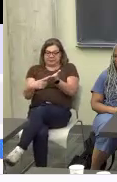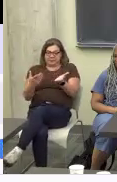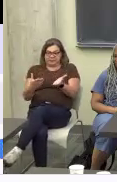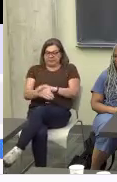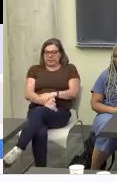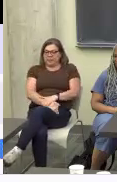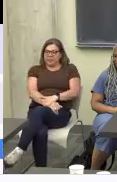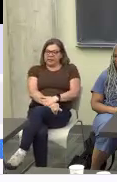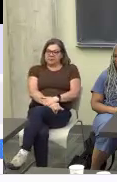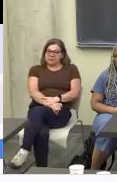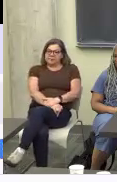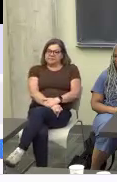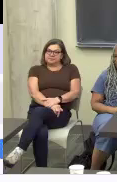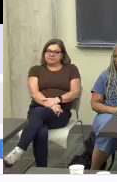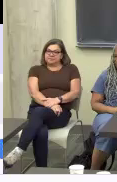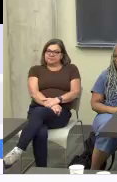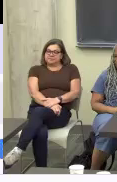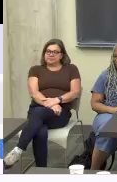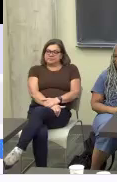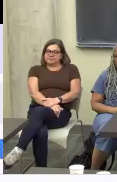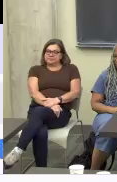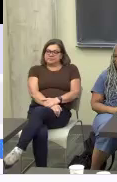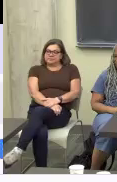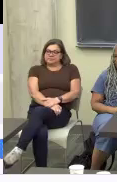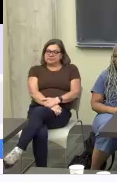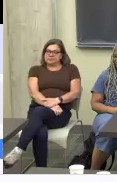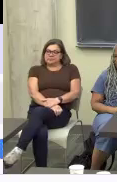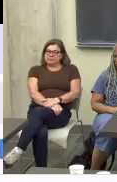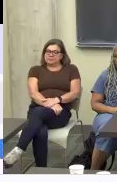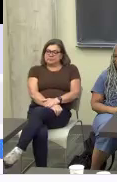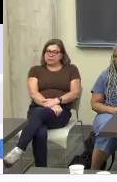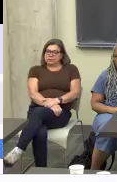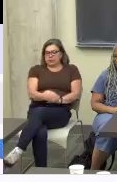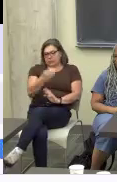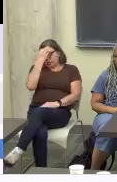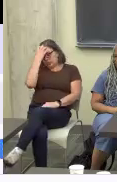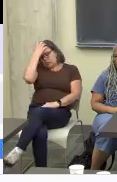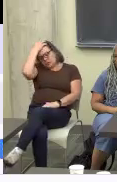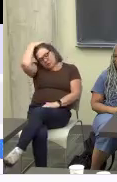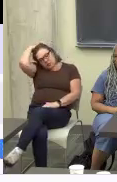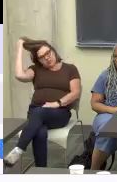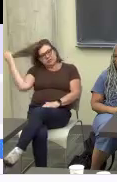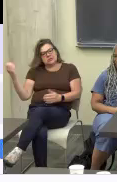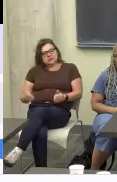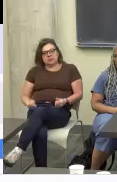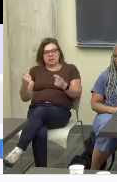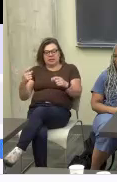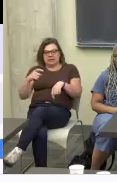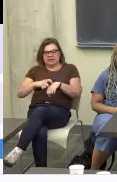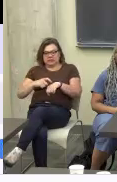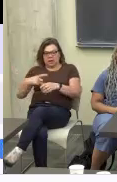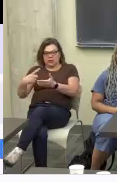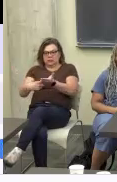Is we seem to still be spending a lot of time in the echo chamber talking to each other about